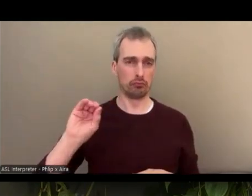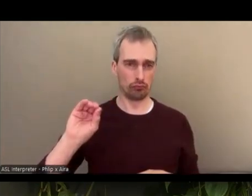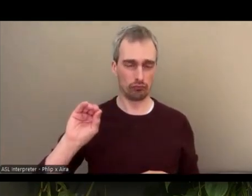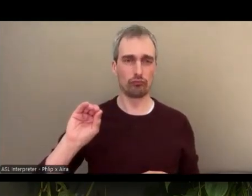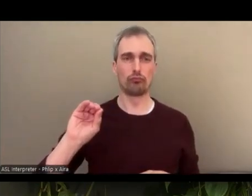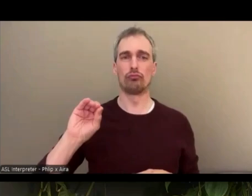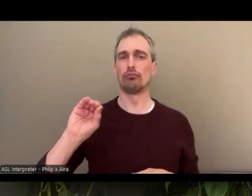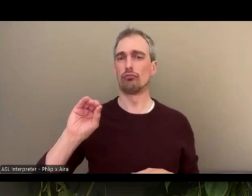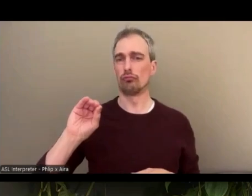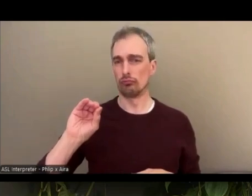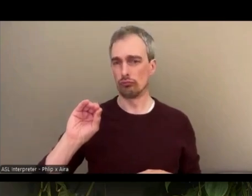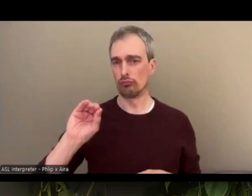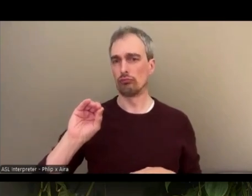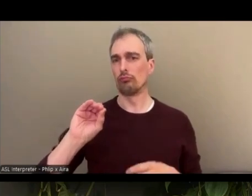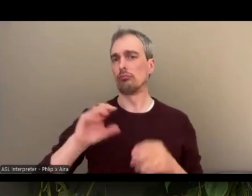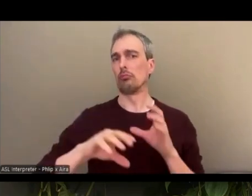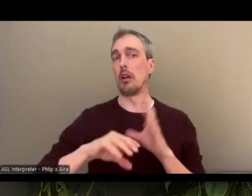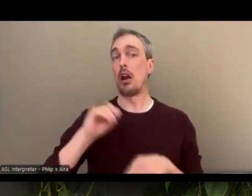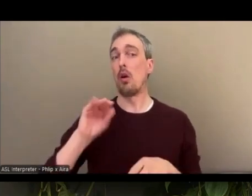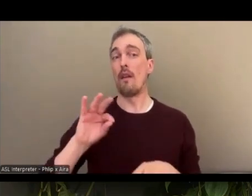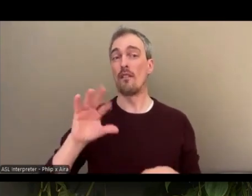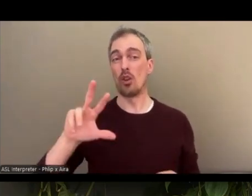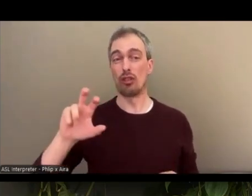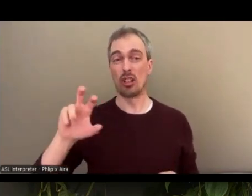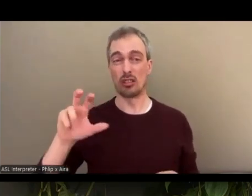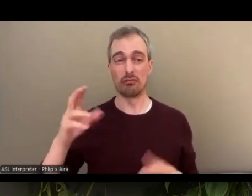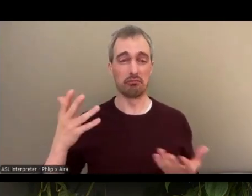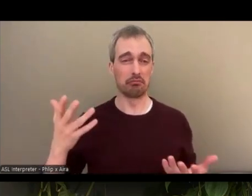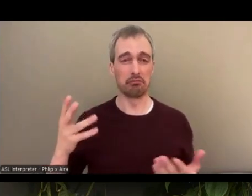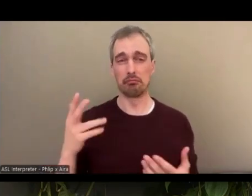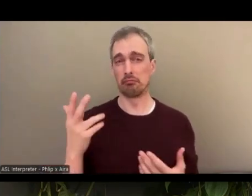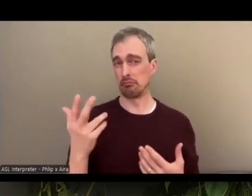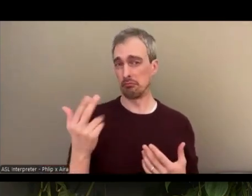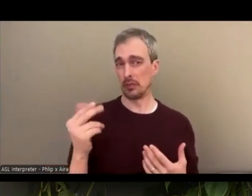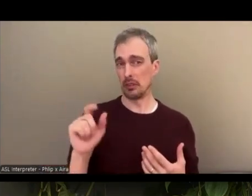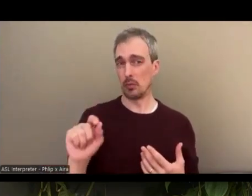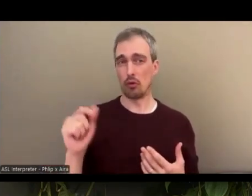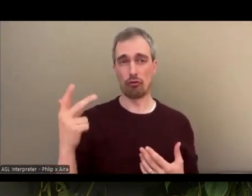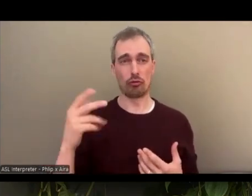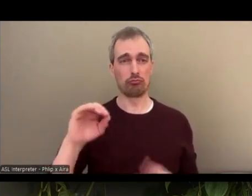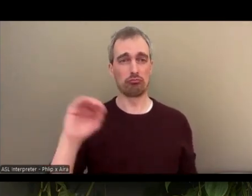So, You know... Makes a difference. It's not enough by itself. Right?